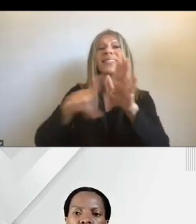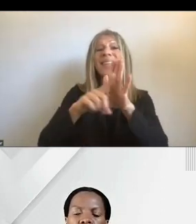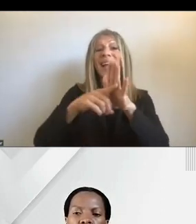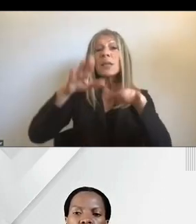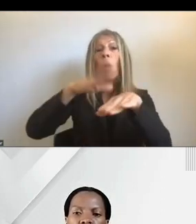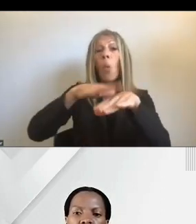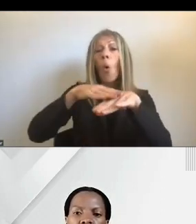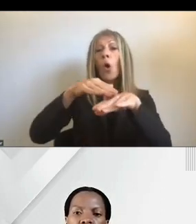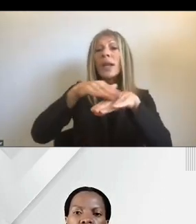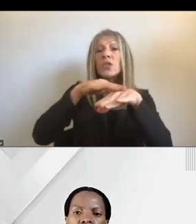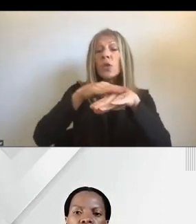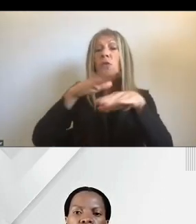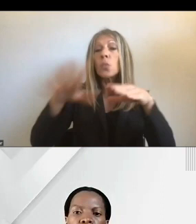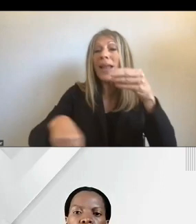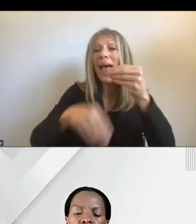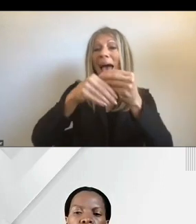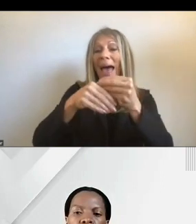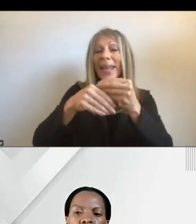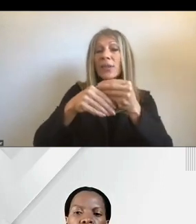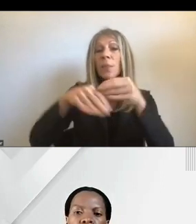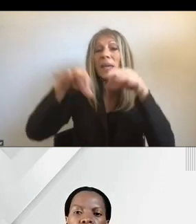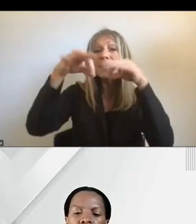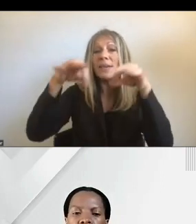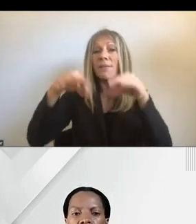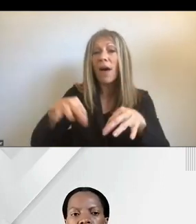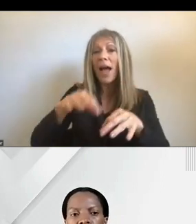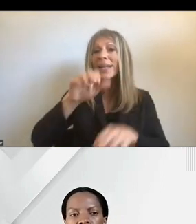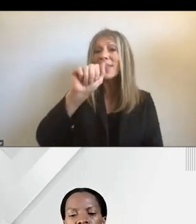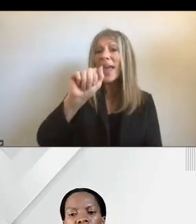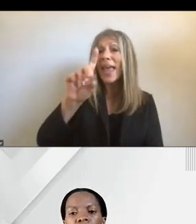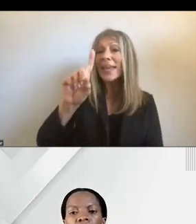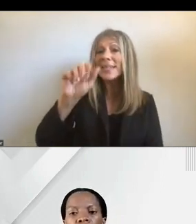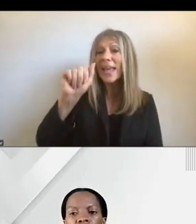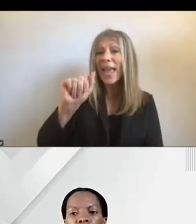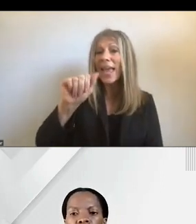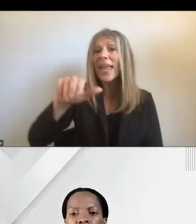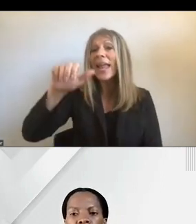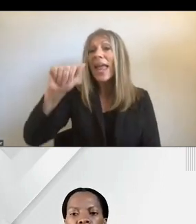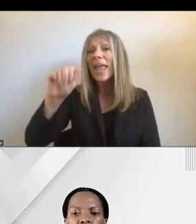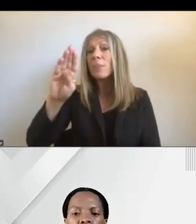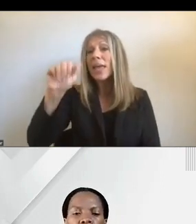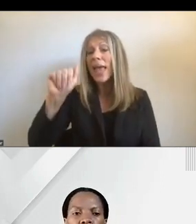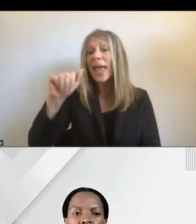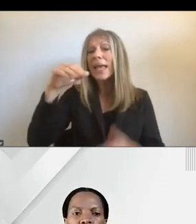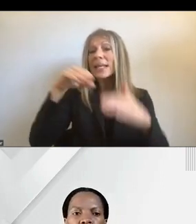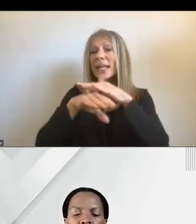was added in alignment with it being defined in the ADA and ABA Accessibility Guidelines.